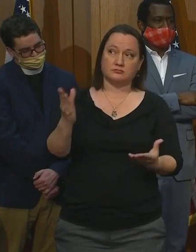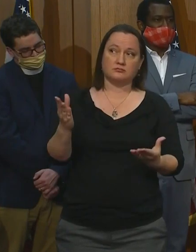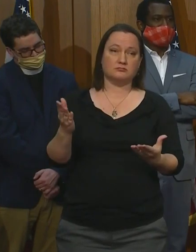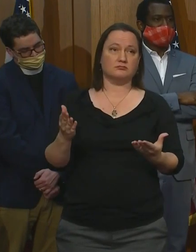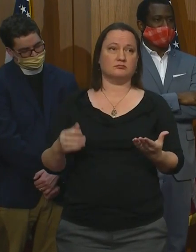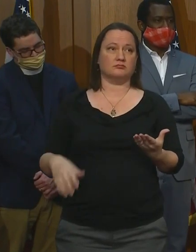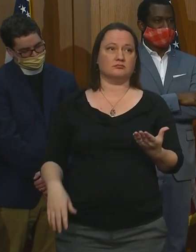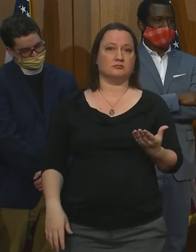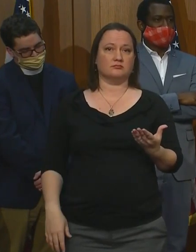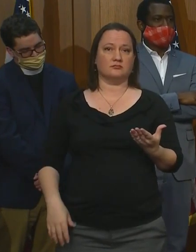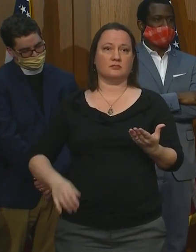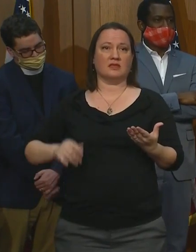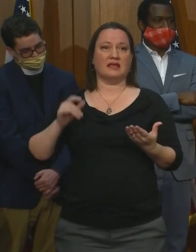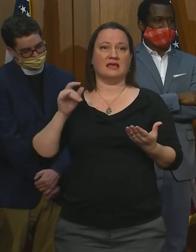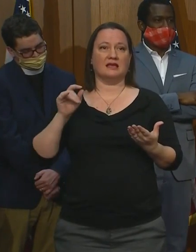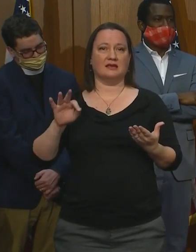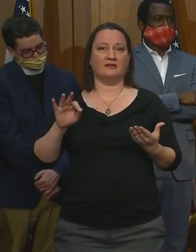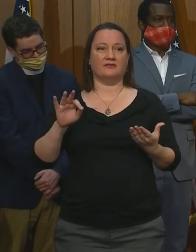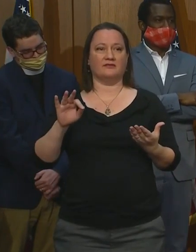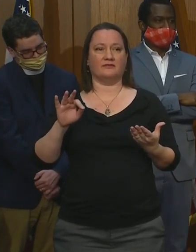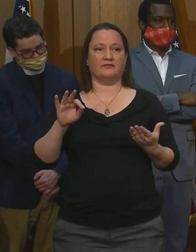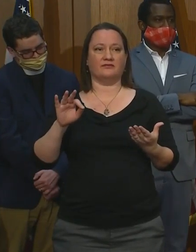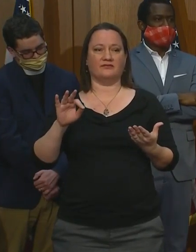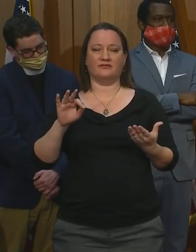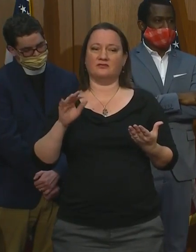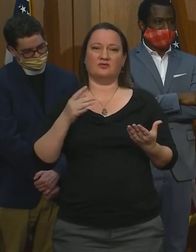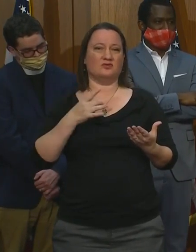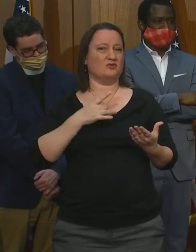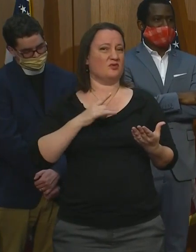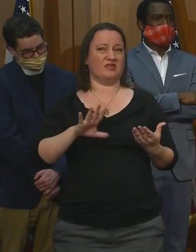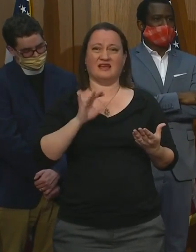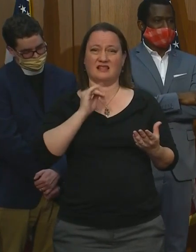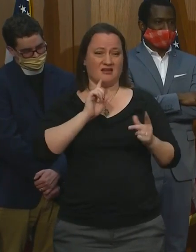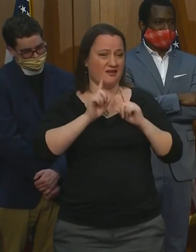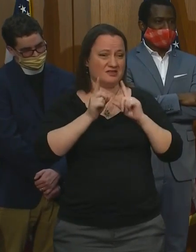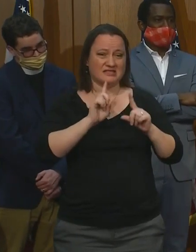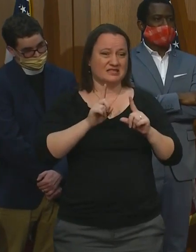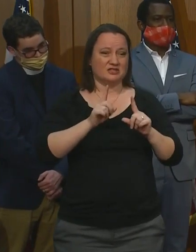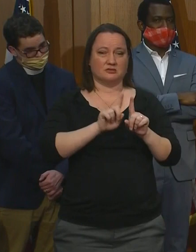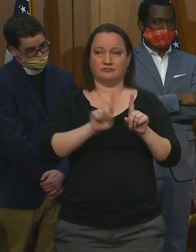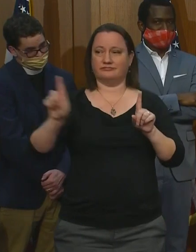I WANT TO SAY IT IS NO LONGER